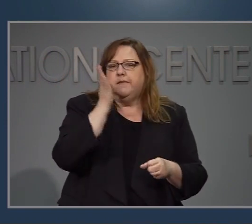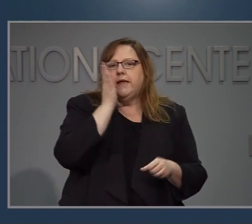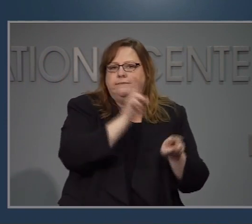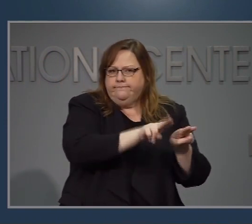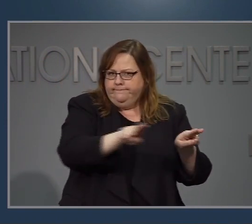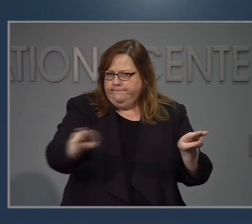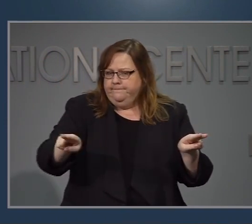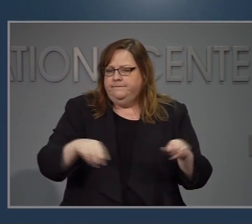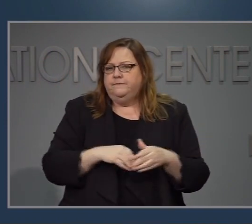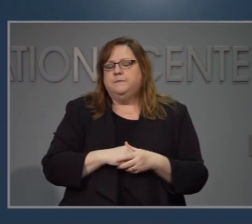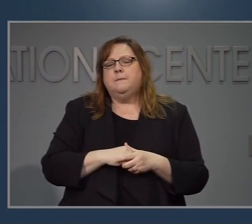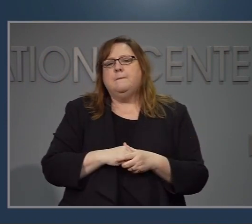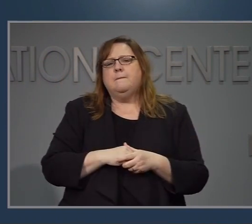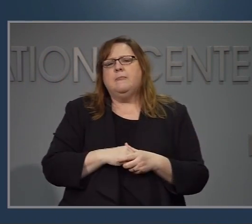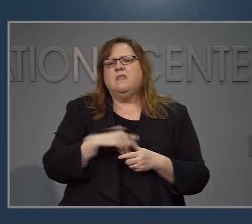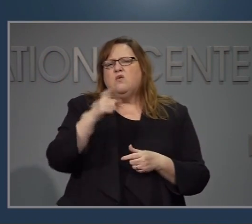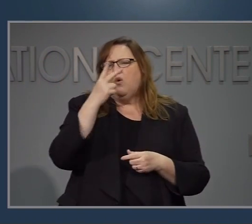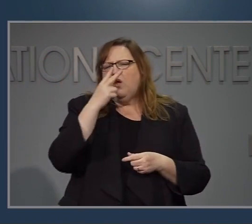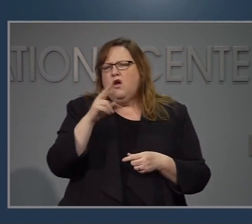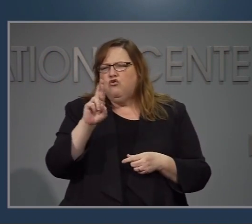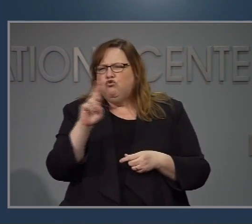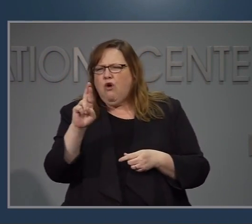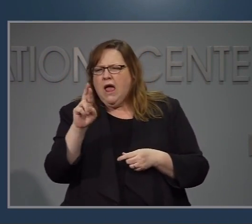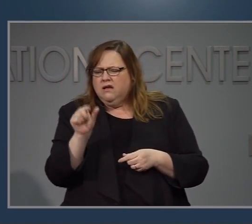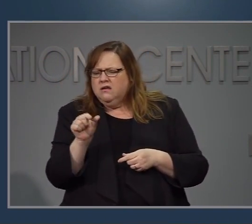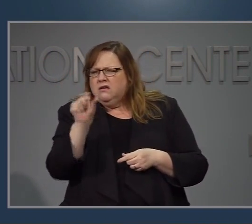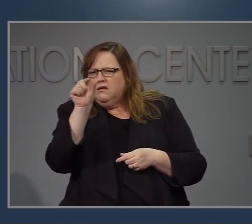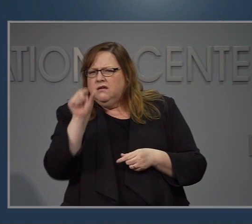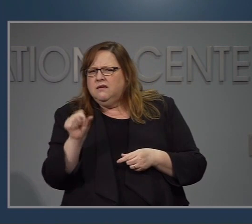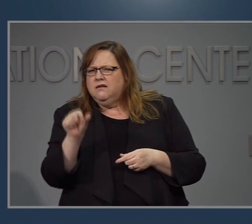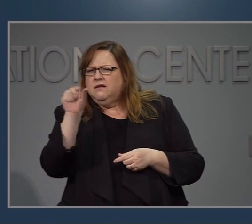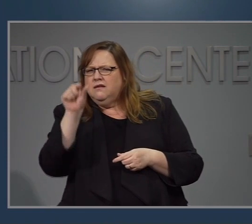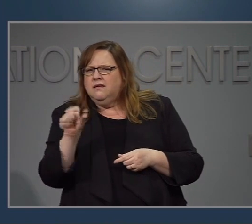LINE SHOWS THAT NORTH 30 NATIONS IS LEVEL. WE HAVE THE CAPACITY TO MEET INCREASING